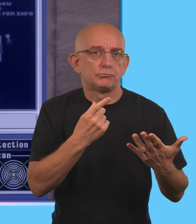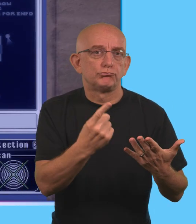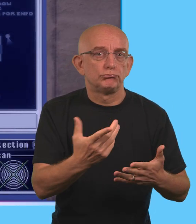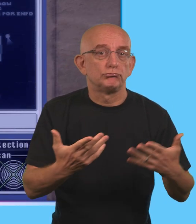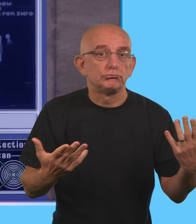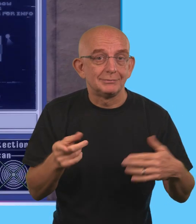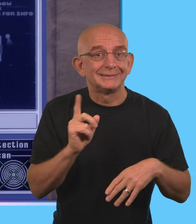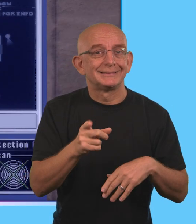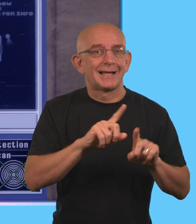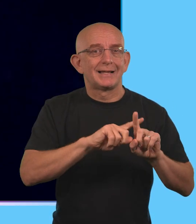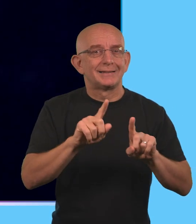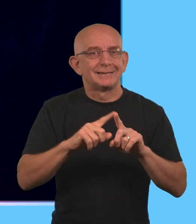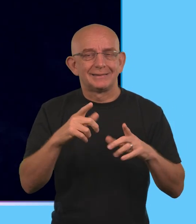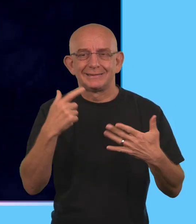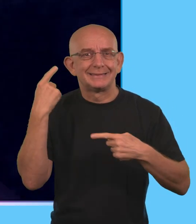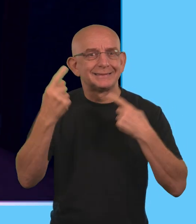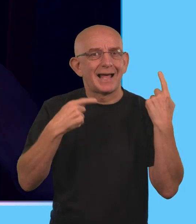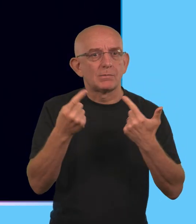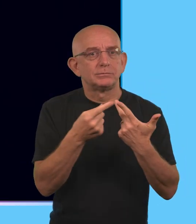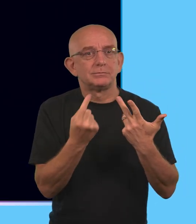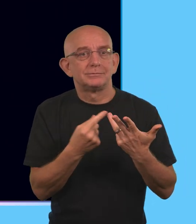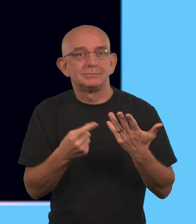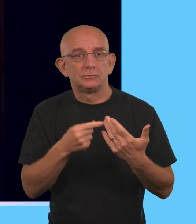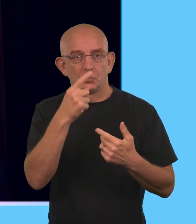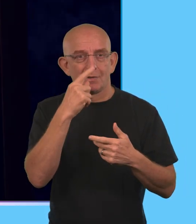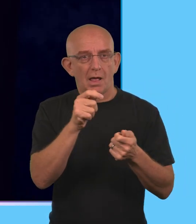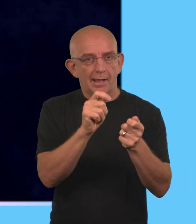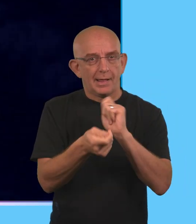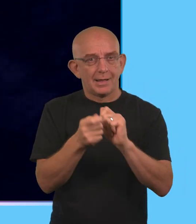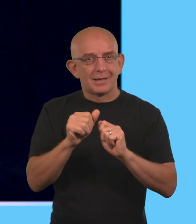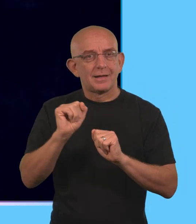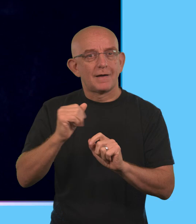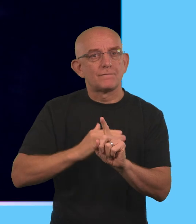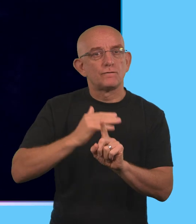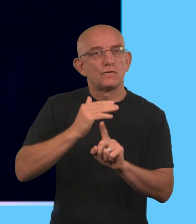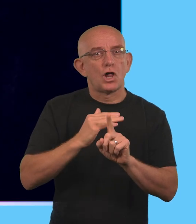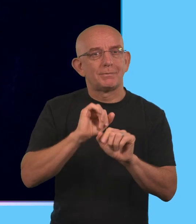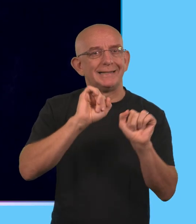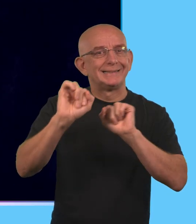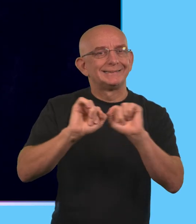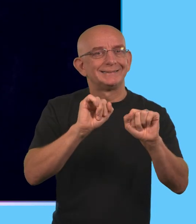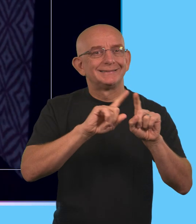Coming Home categorizes all sound effects, and allows you to tweak their volumes by category.